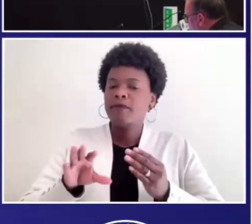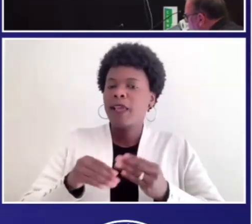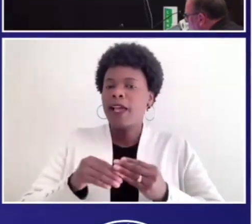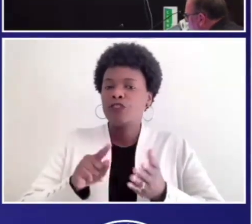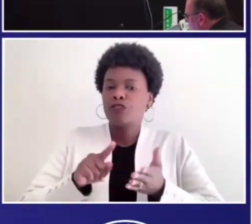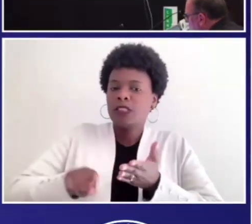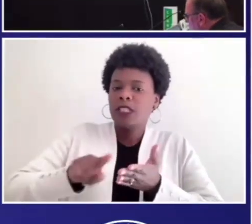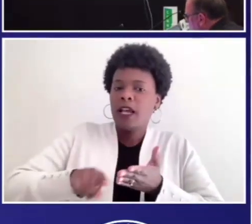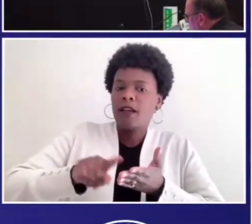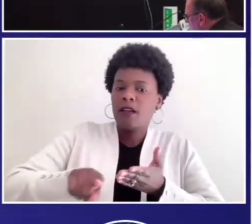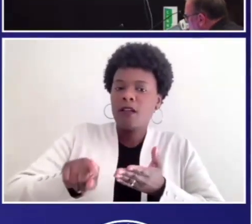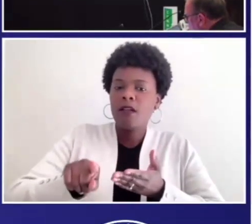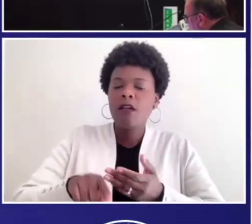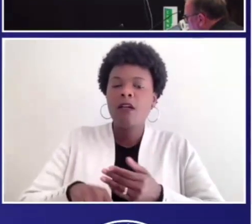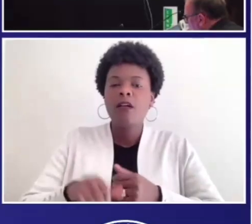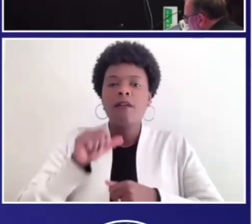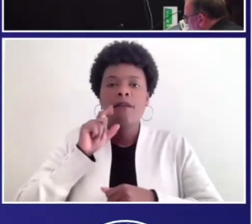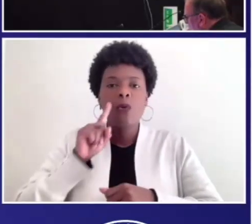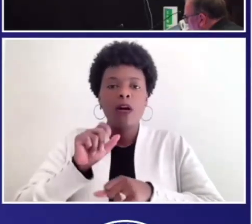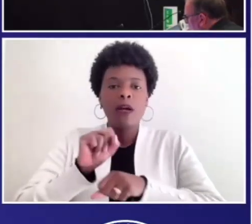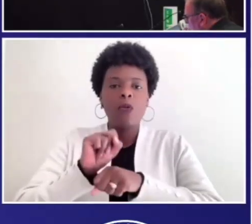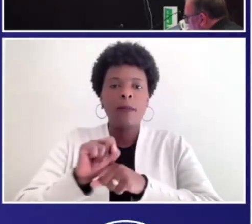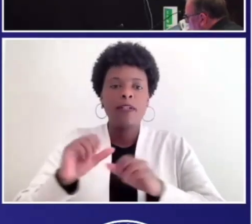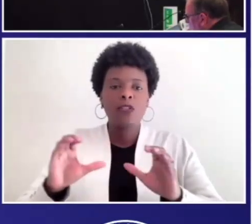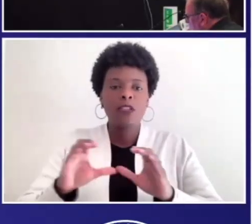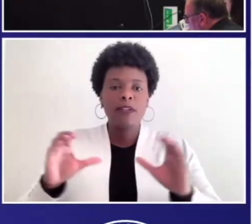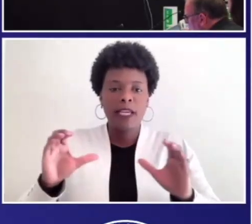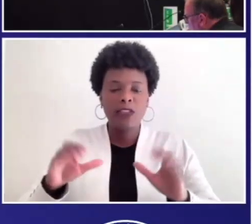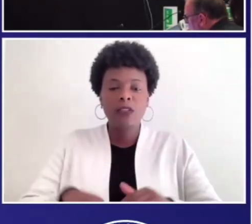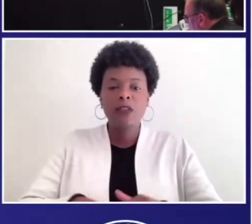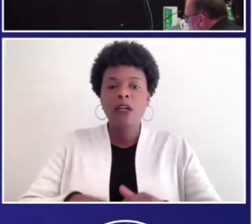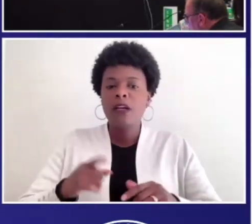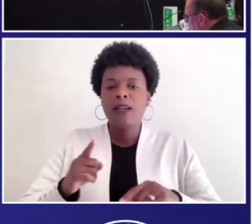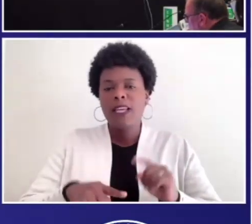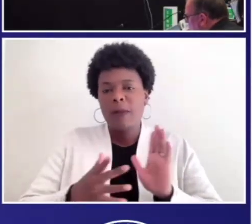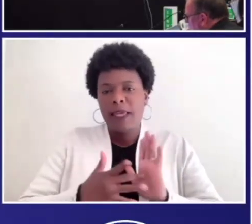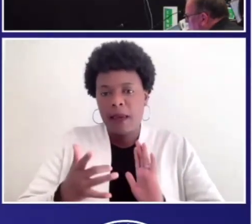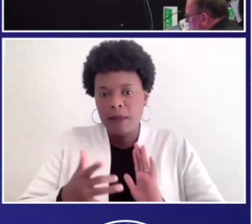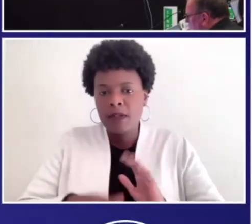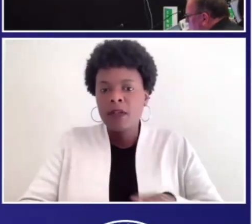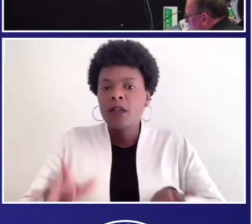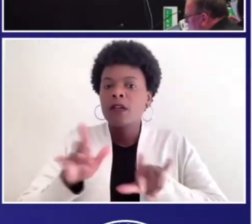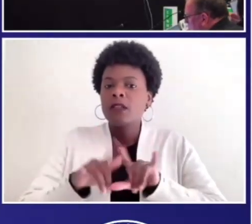an end runway to get PSLF buyback. Whereas we think the interest subsidy is very clearly designed to reward on-time